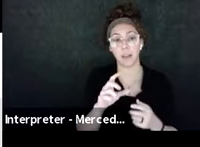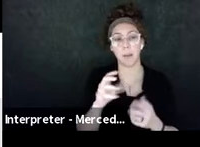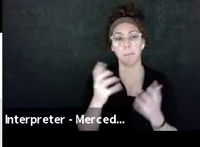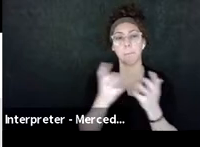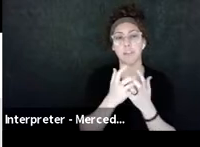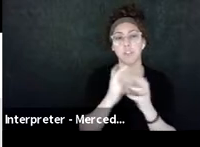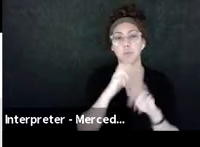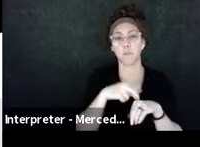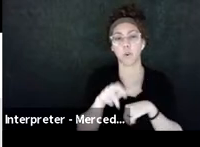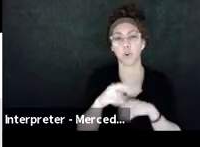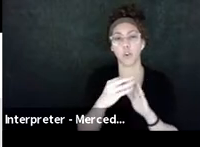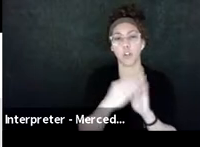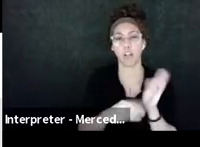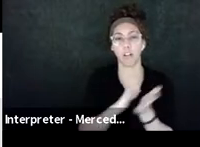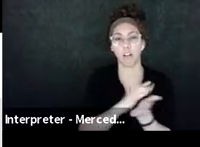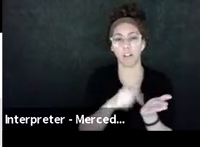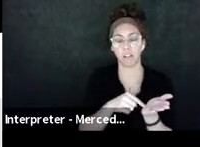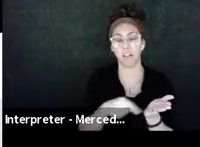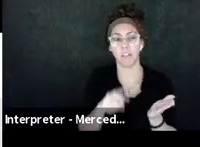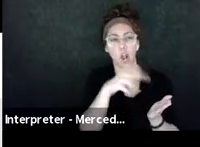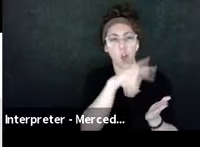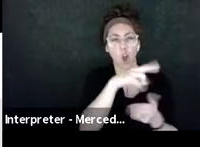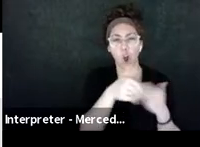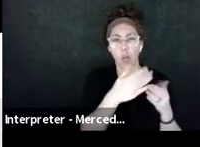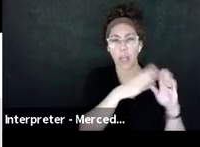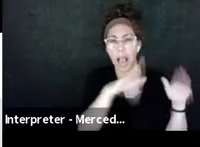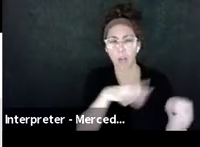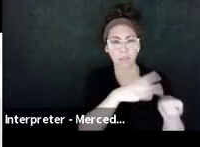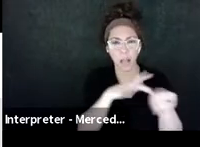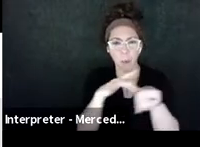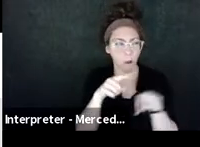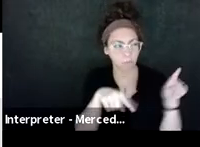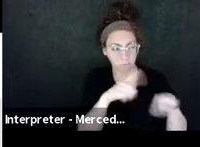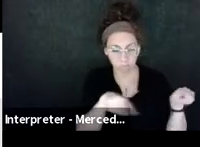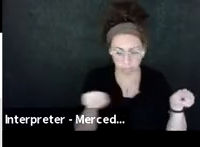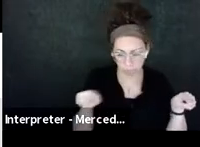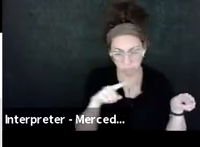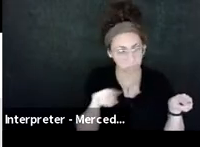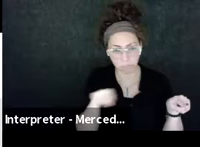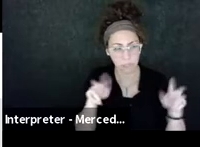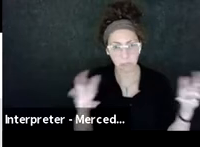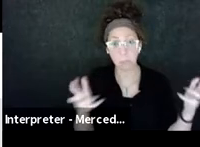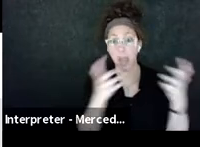maria.rodriguez: Or housing matter looks at our housing stock or housing availabilities and she matches the client to the best housing intervention available.